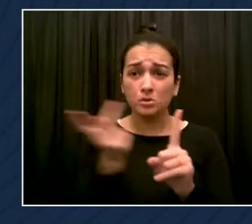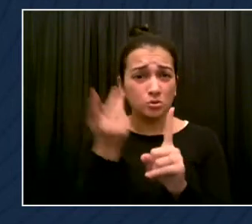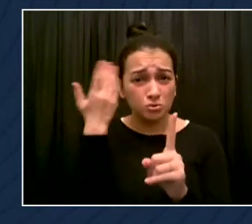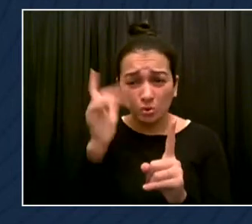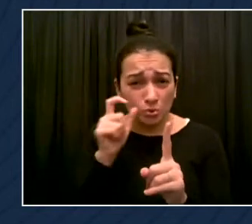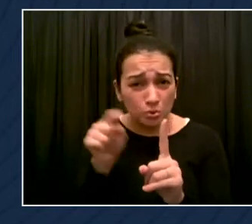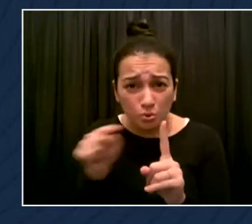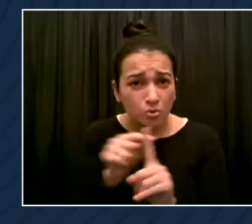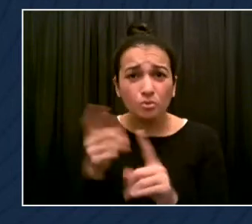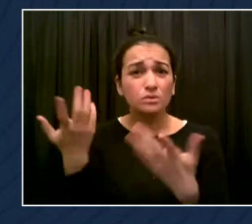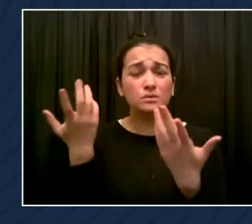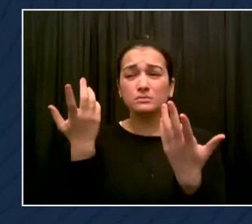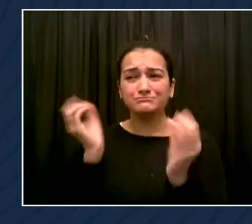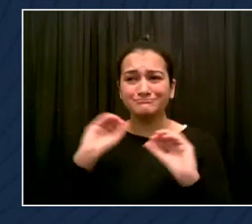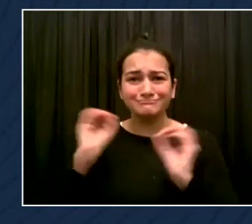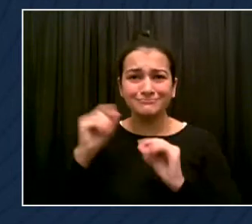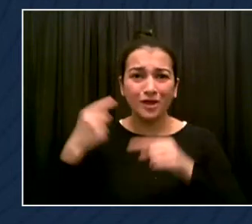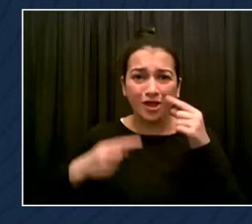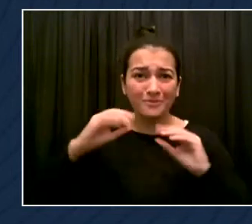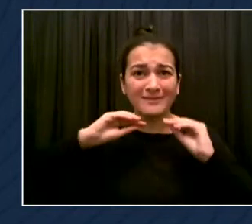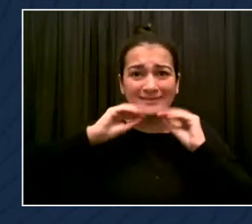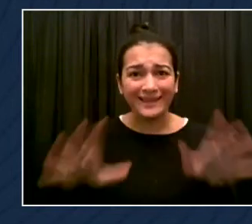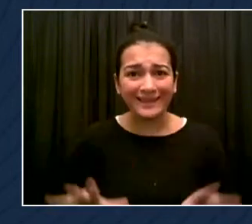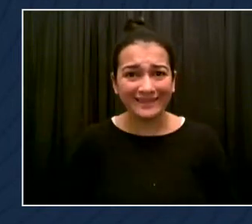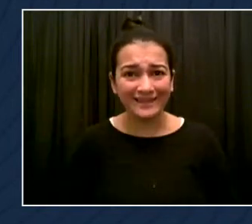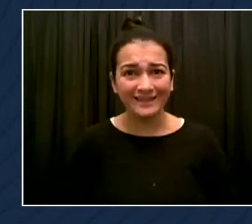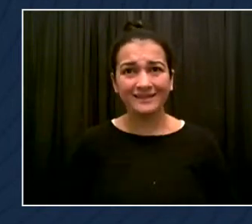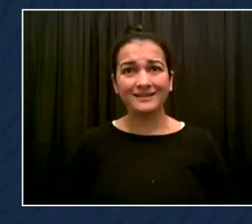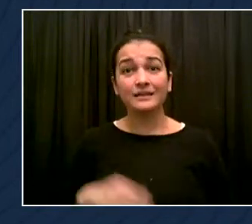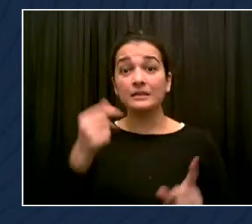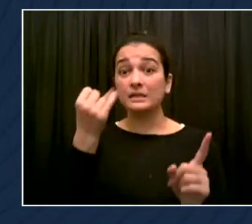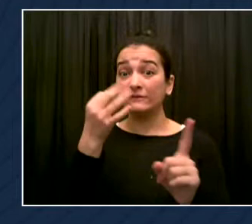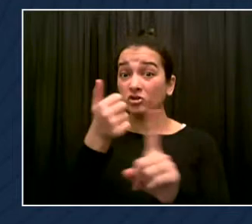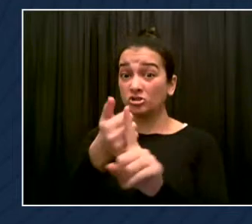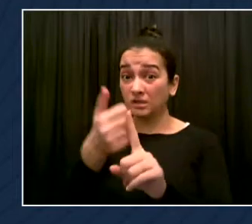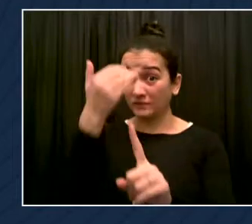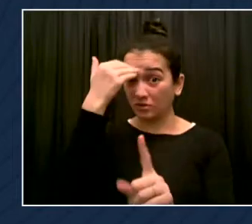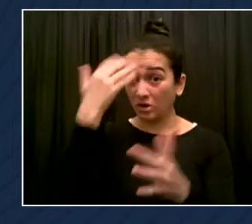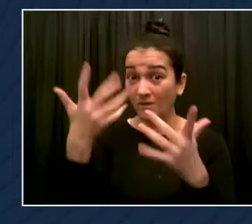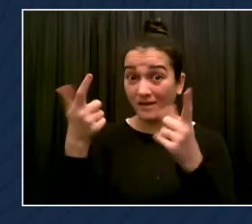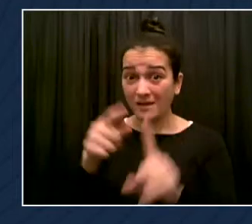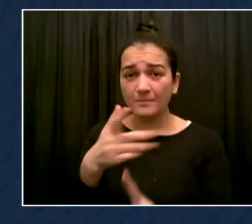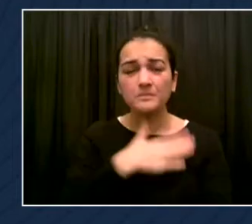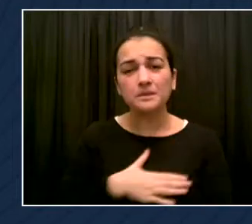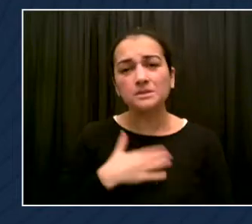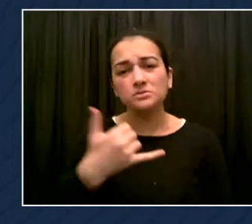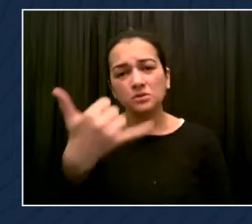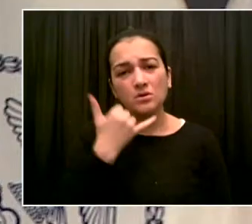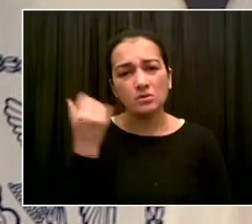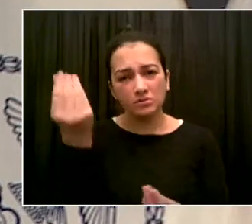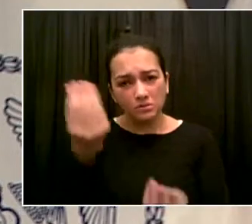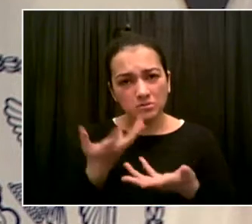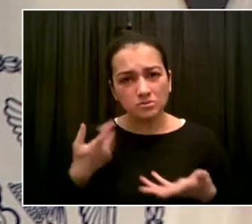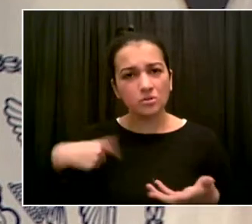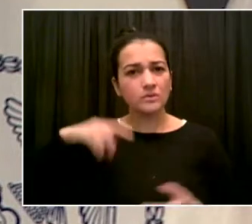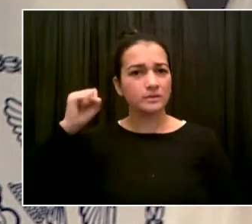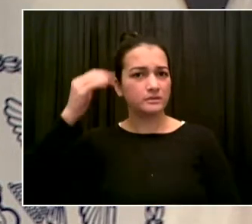SO CALL CRIME STOPPERS. IT IS VERY EARLY IN THE